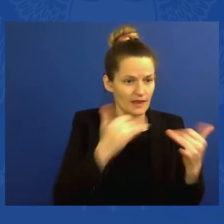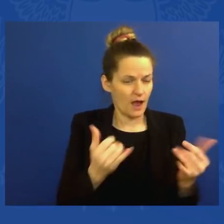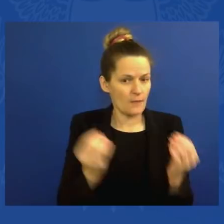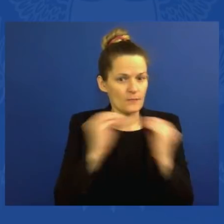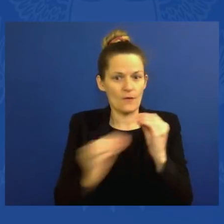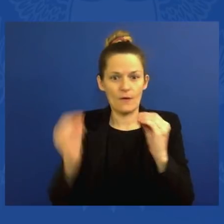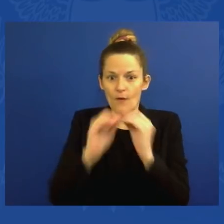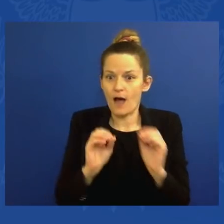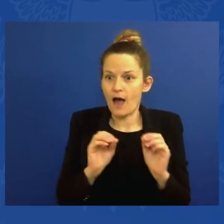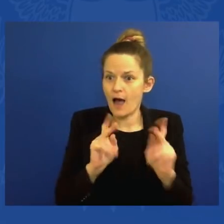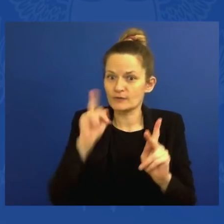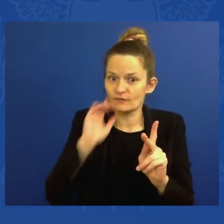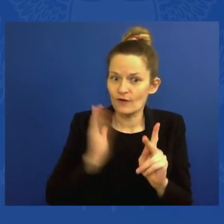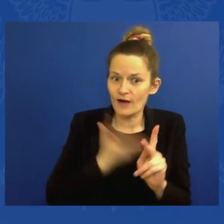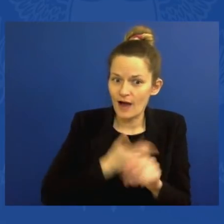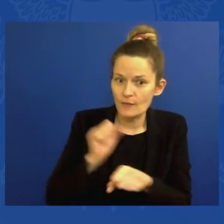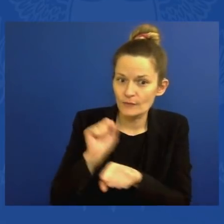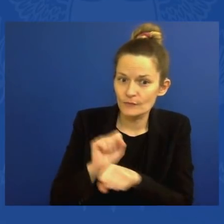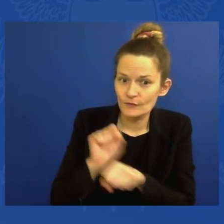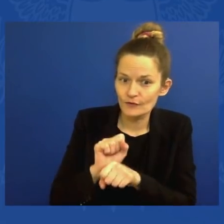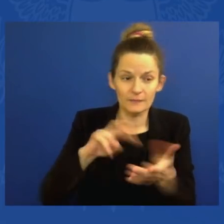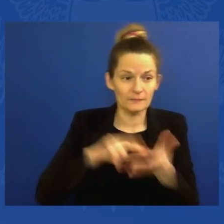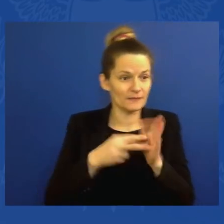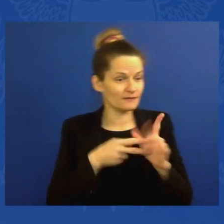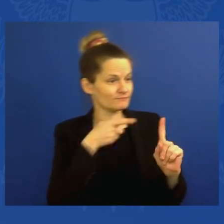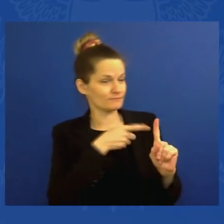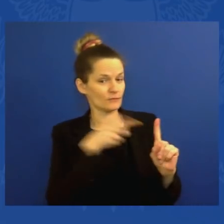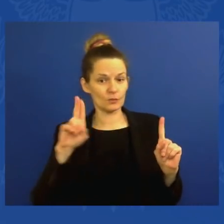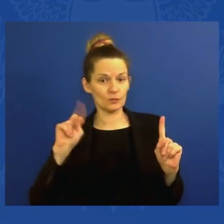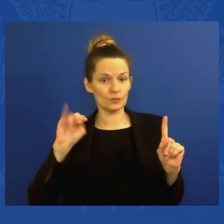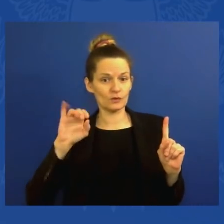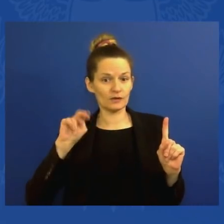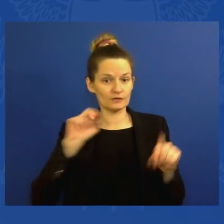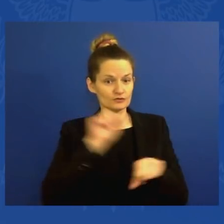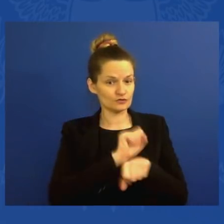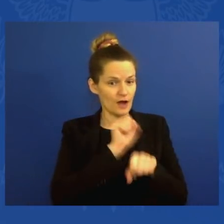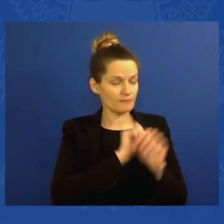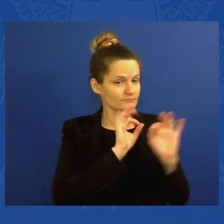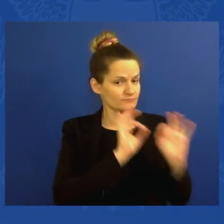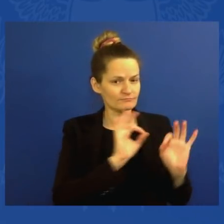So thank you both Barbara and President Biden for your commitment to make this happen.